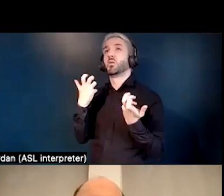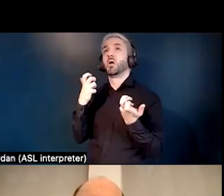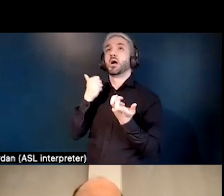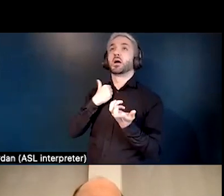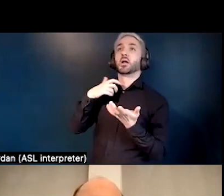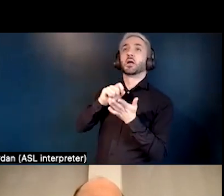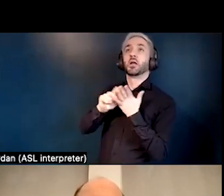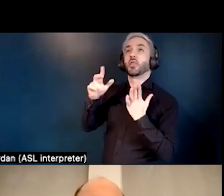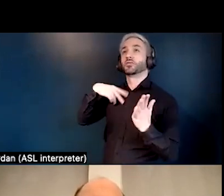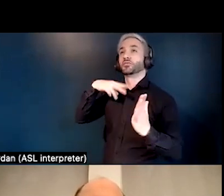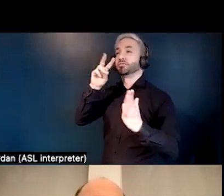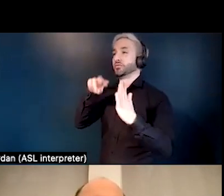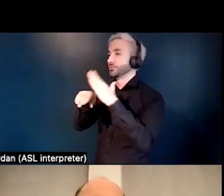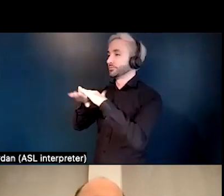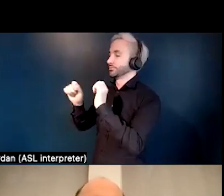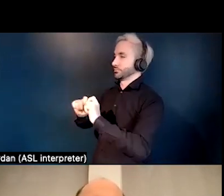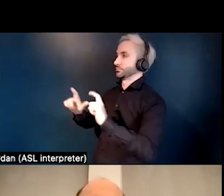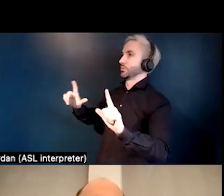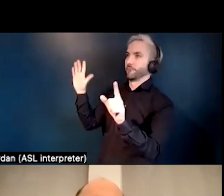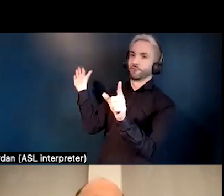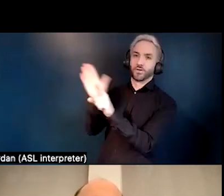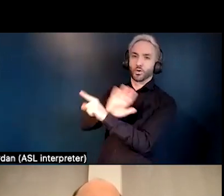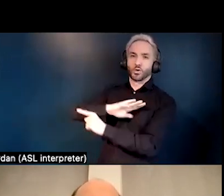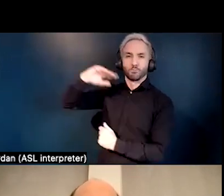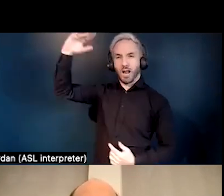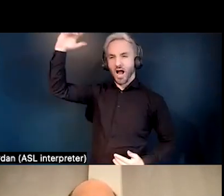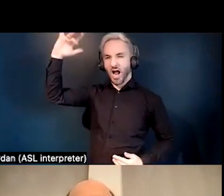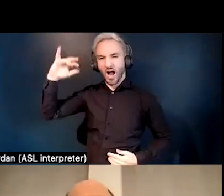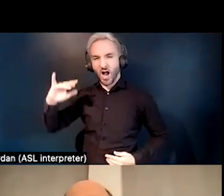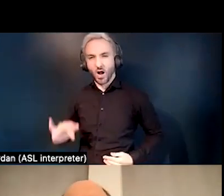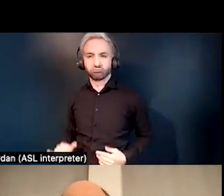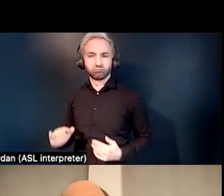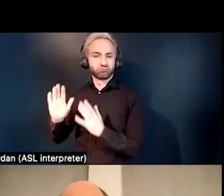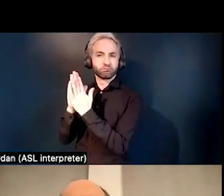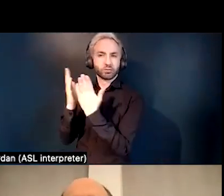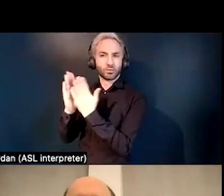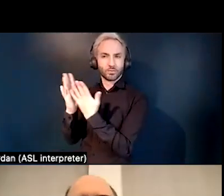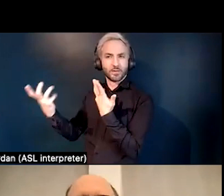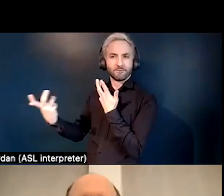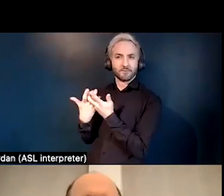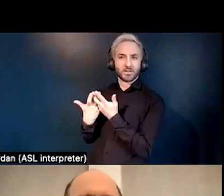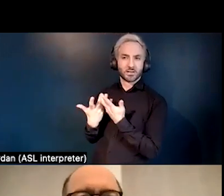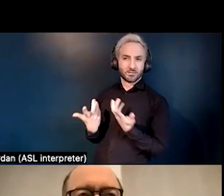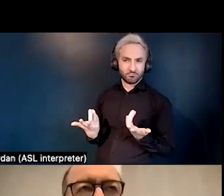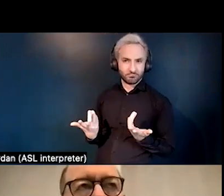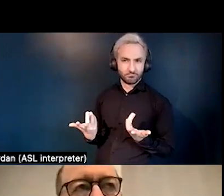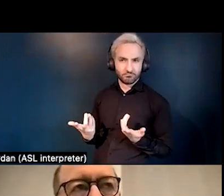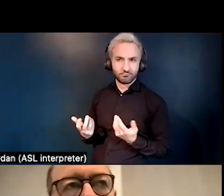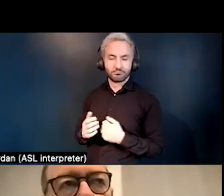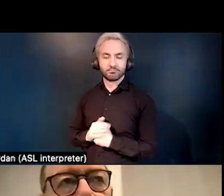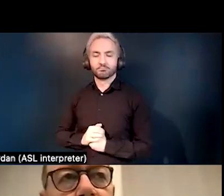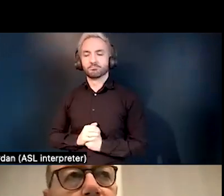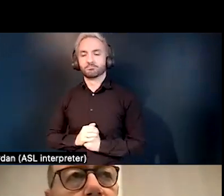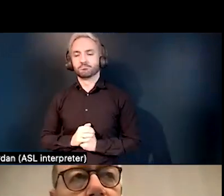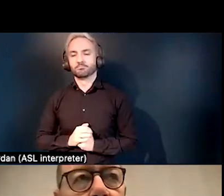to a full list of books that fit that. Ultimately, whatever we do is we want